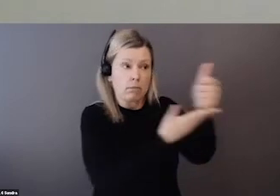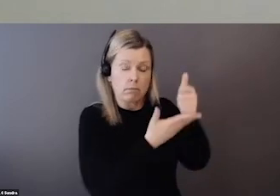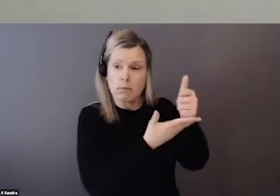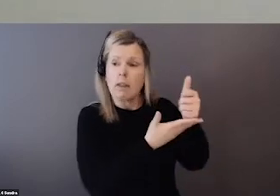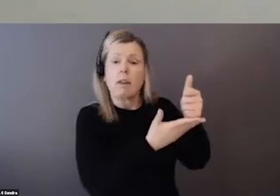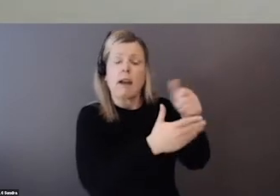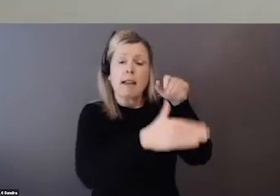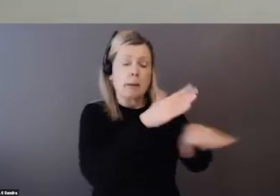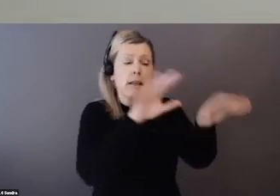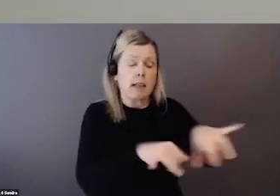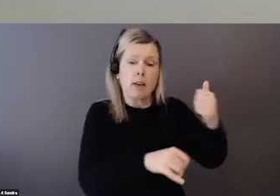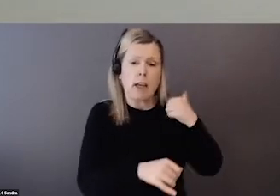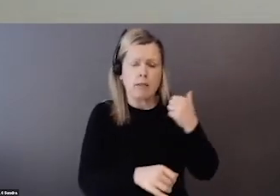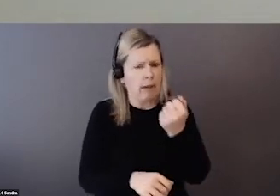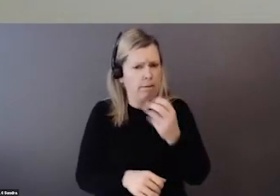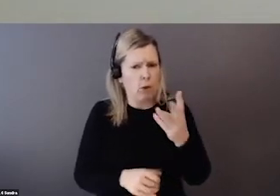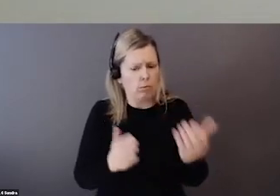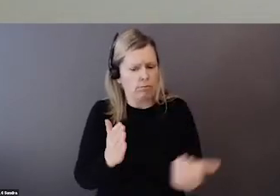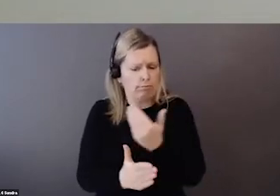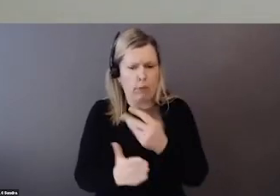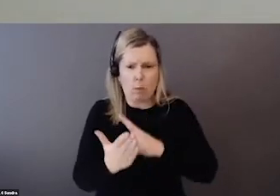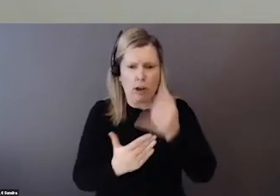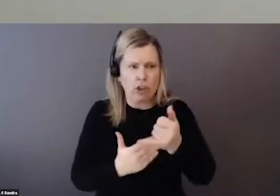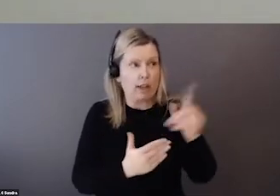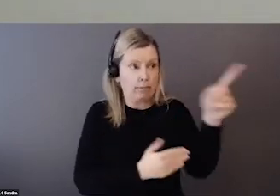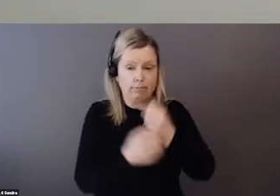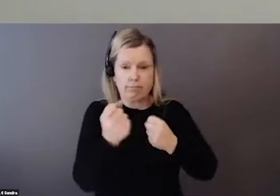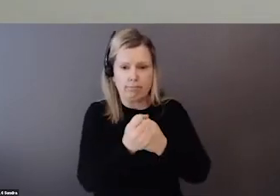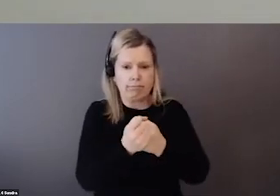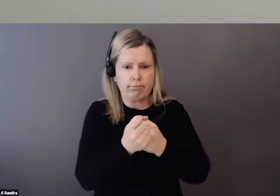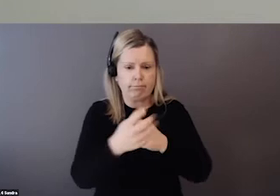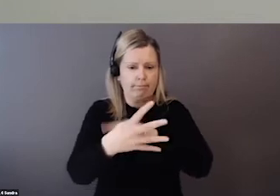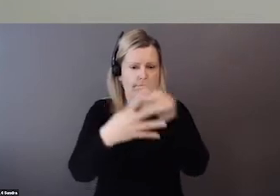A number of exciting new initiatives have been funded by Accessibility Standards Canada over the last year